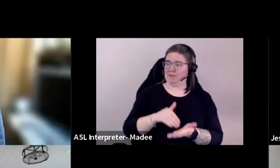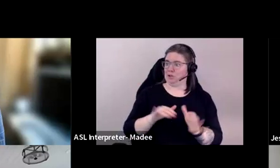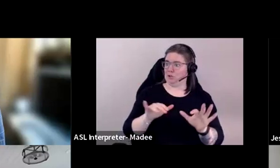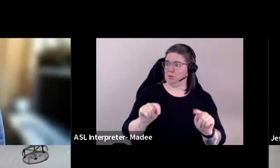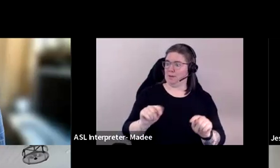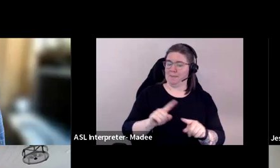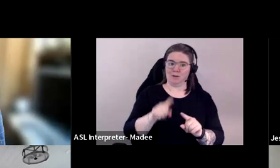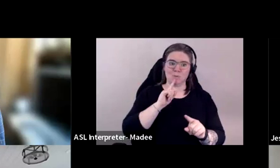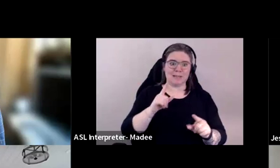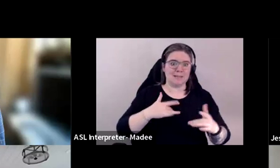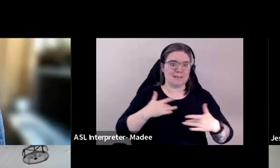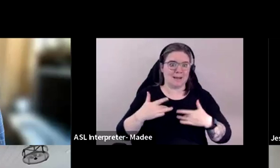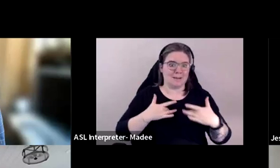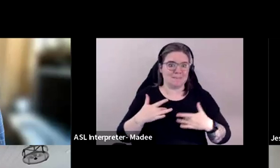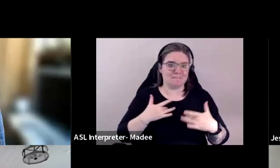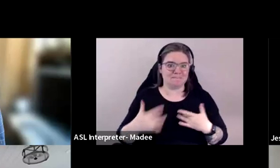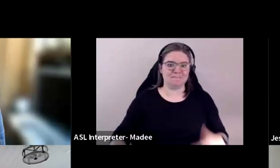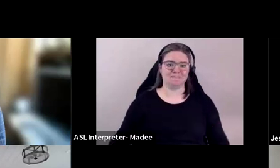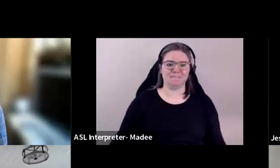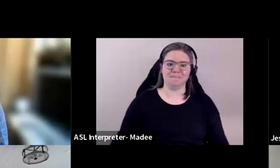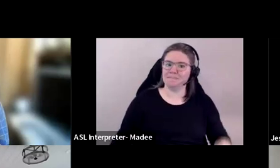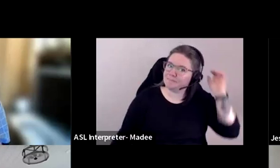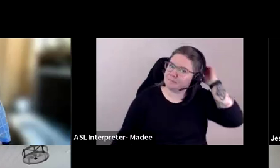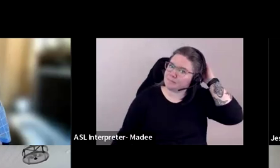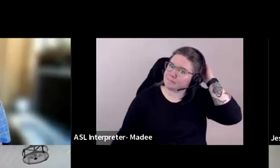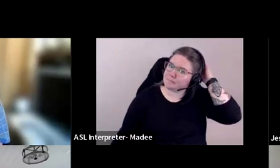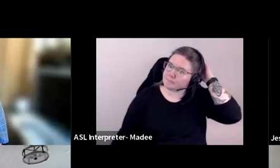Meri Helbig: So just wanted to share that stuff. Rebecca /APRIL: Cute. Huh!